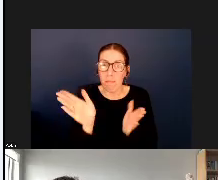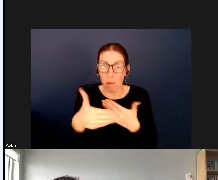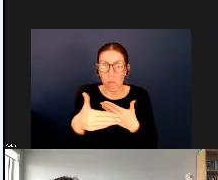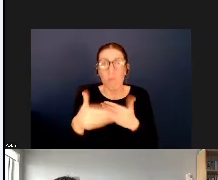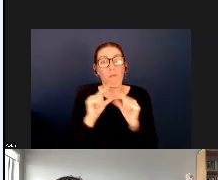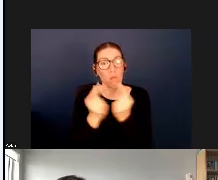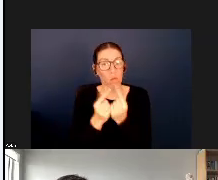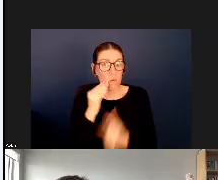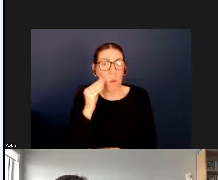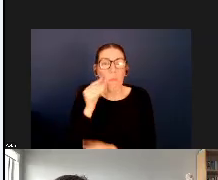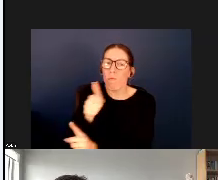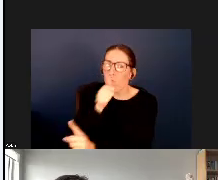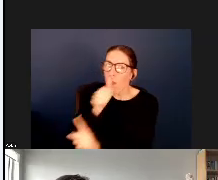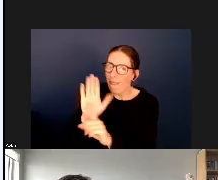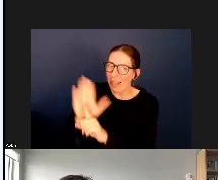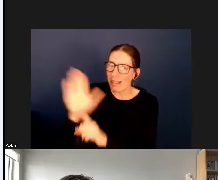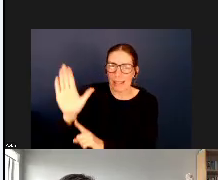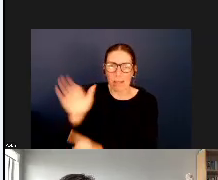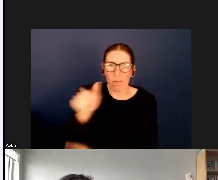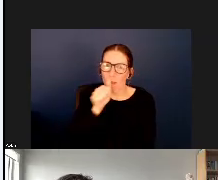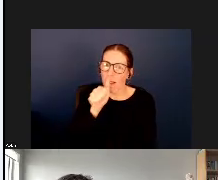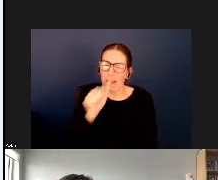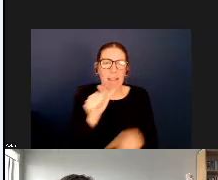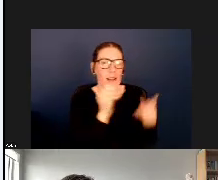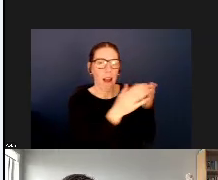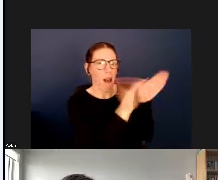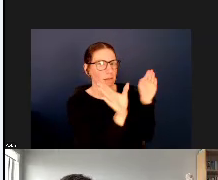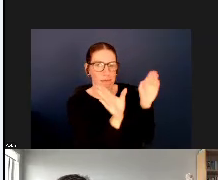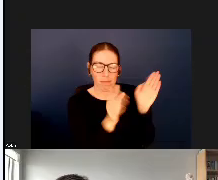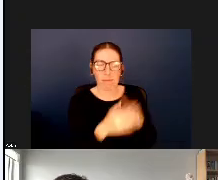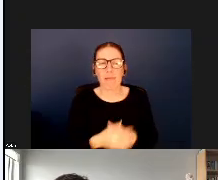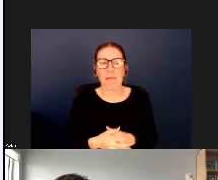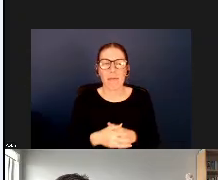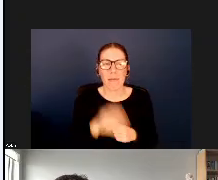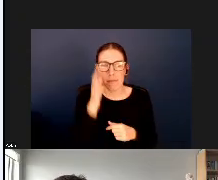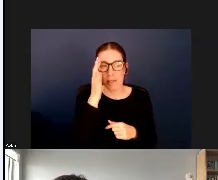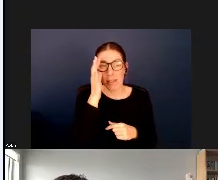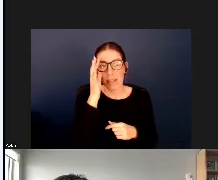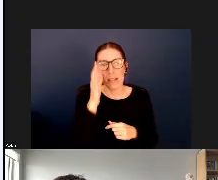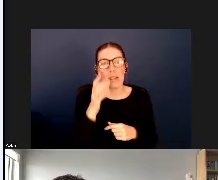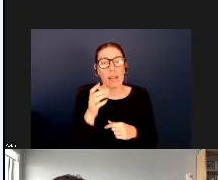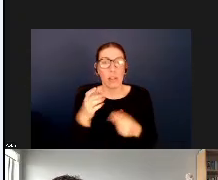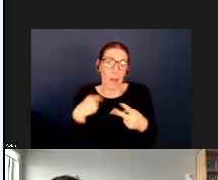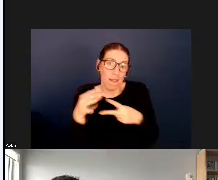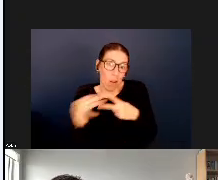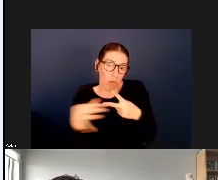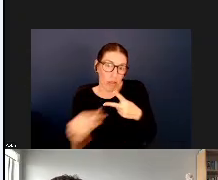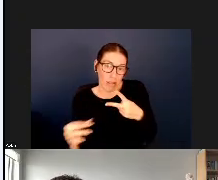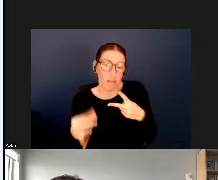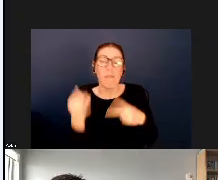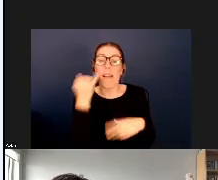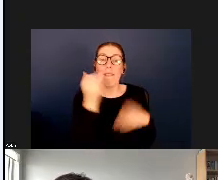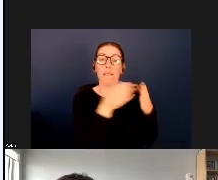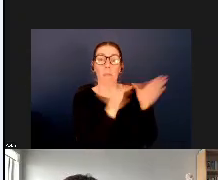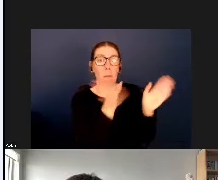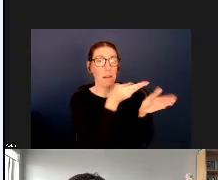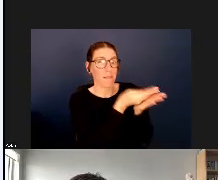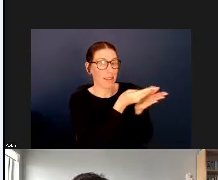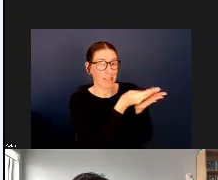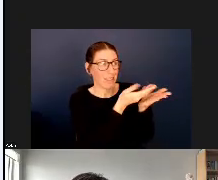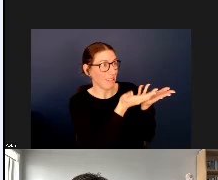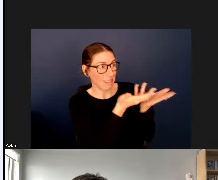These options are made available as alternatives when publicly funded supports prove insufficient